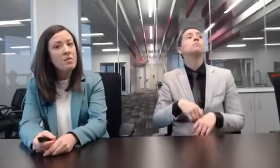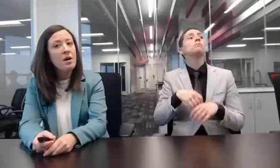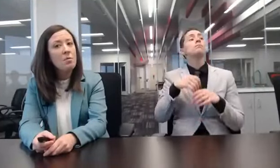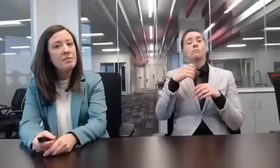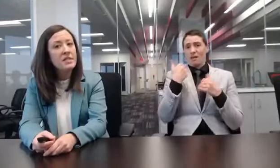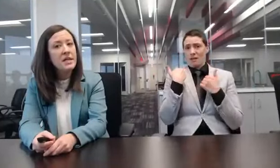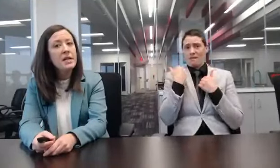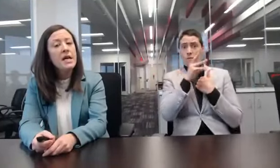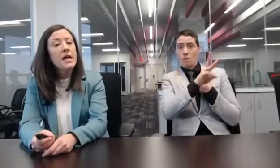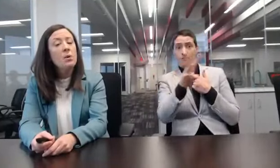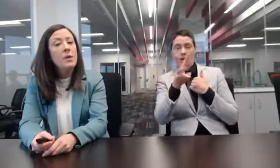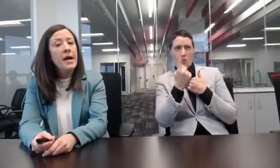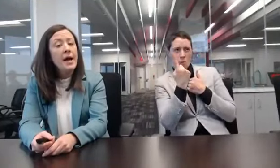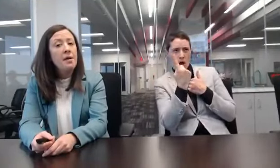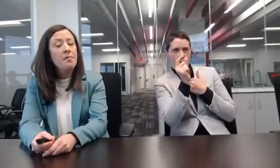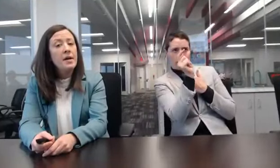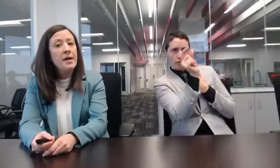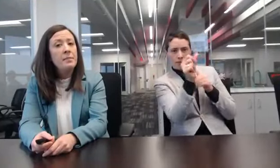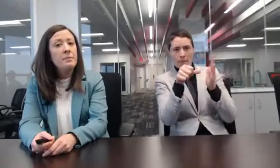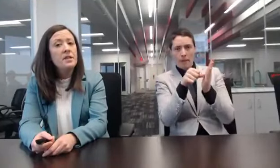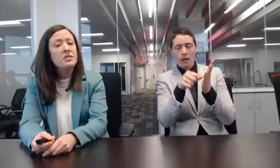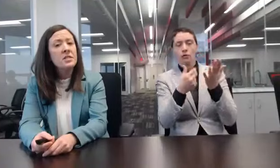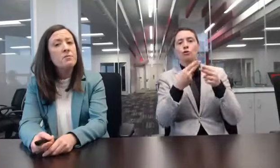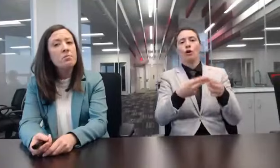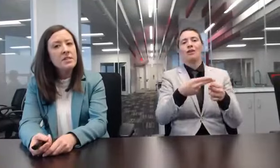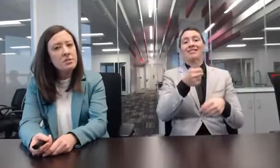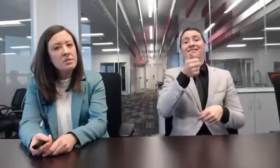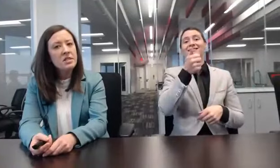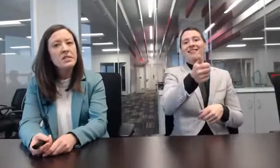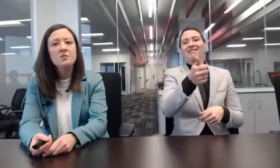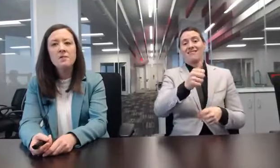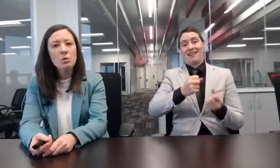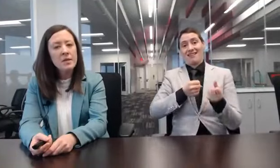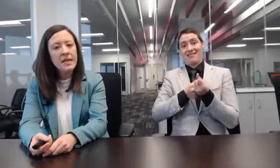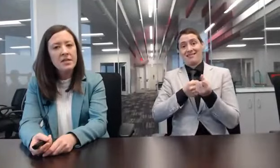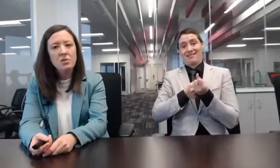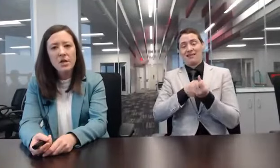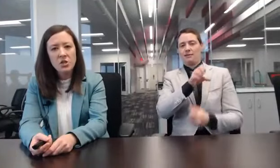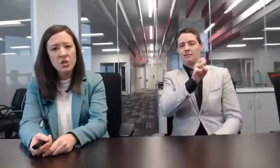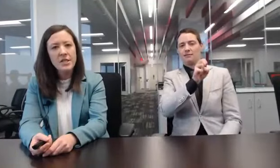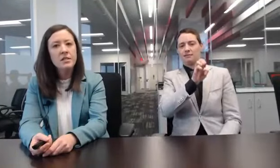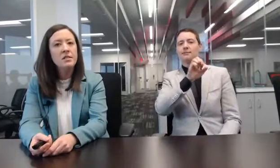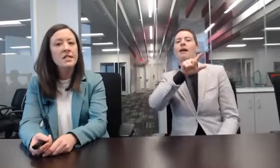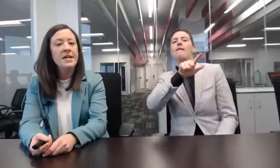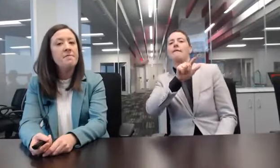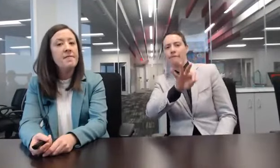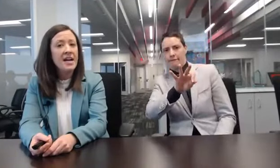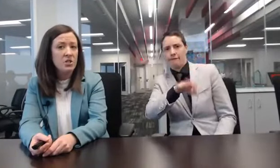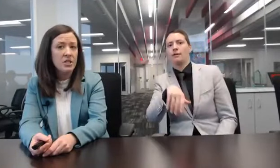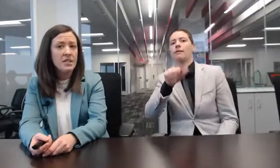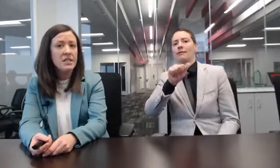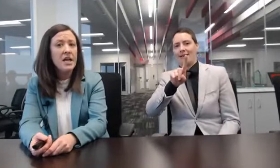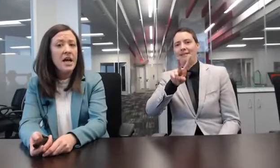of our website we have several resources, frequently asked questions and fact sheets